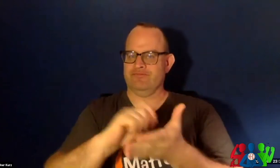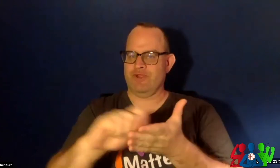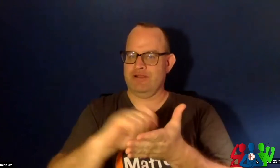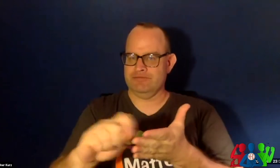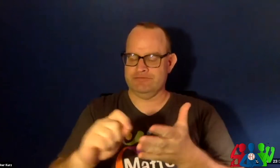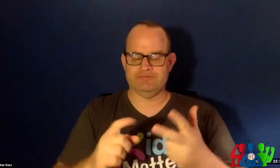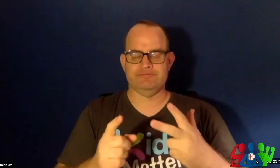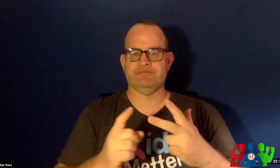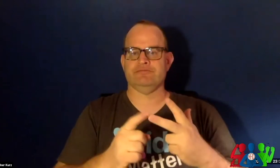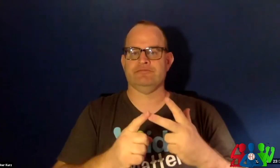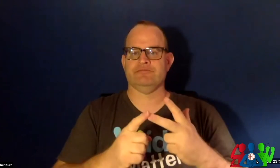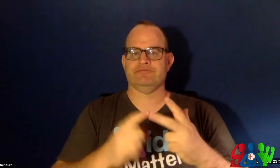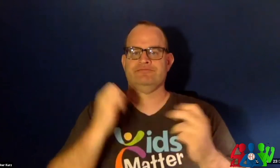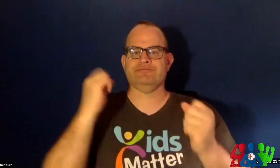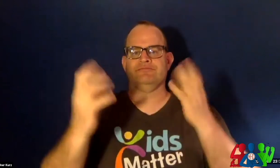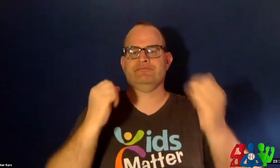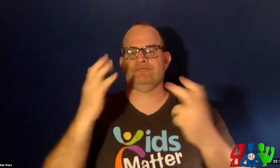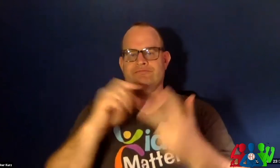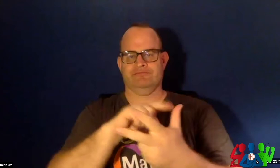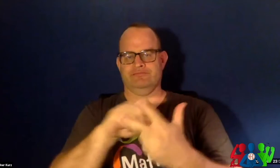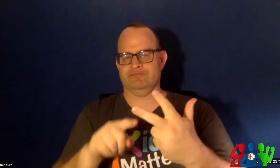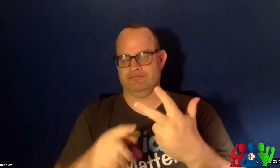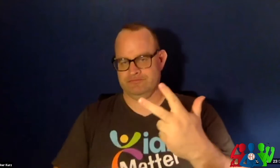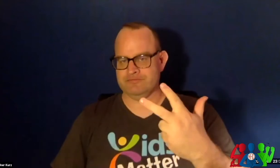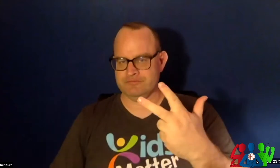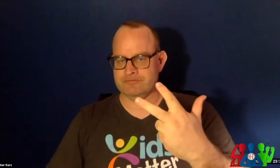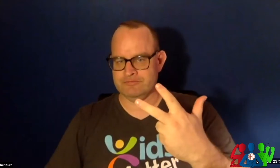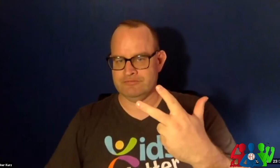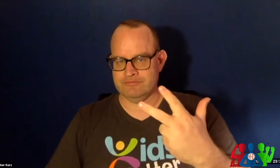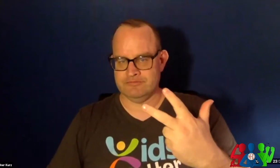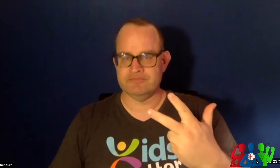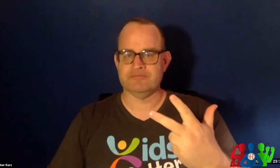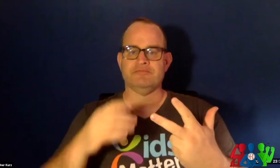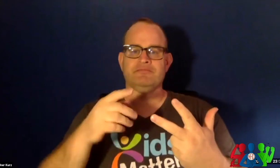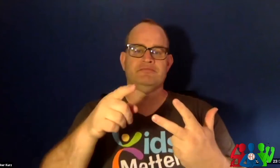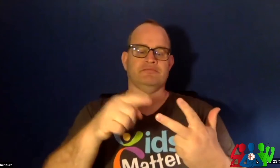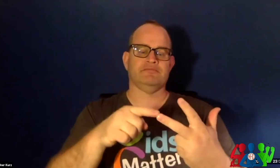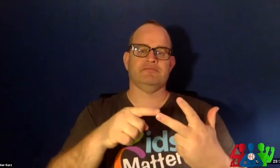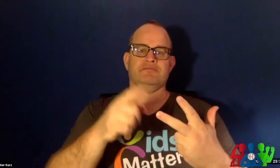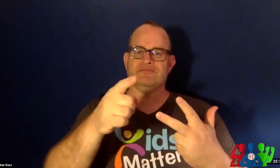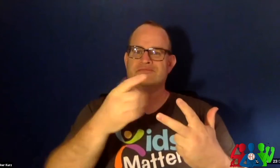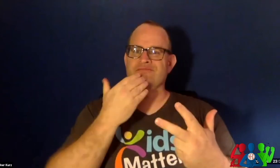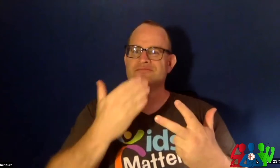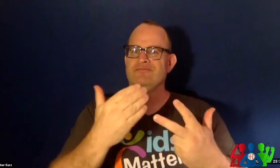that have pictures, written language, and sign language.